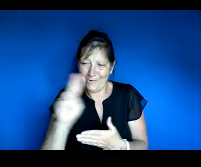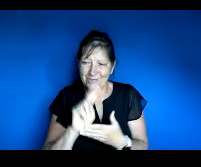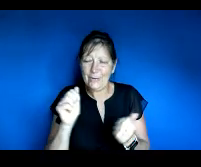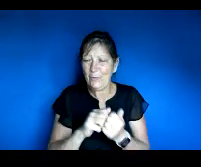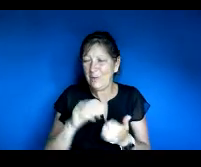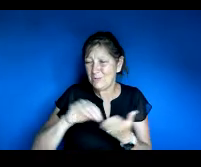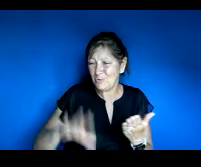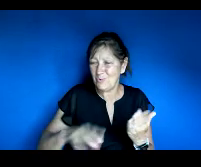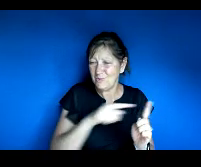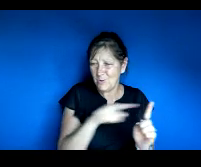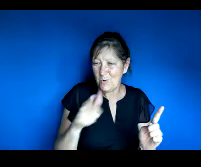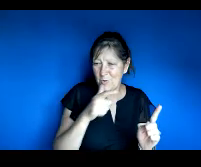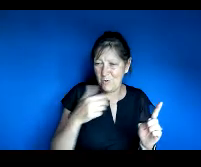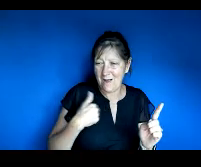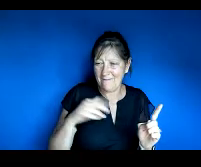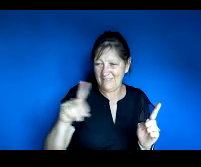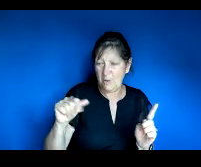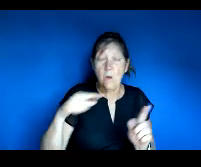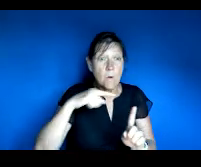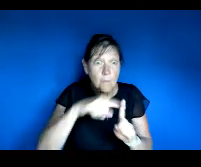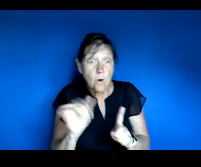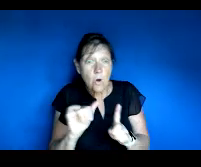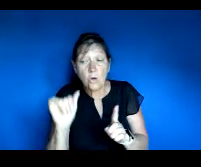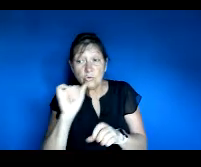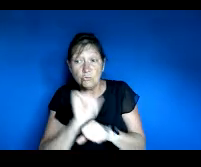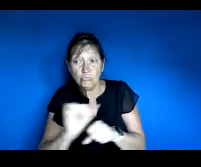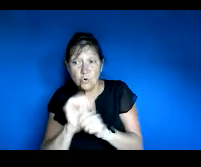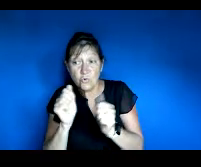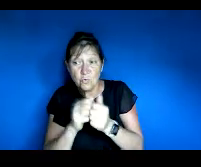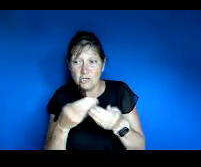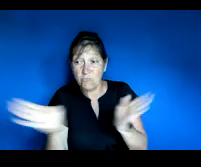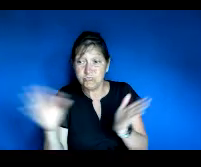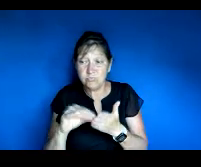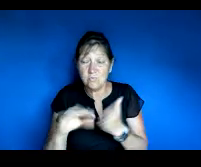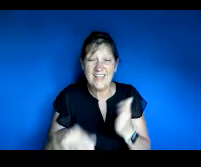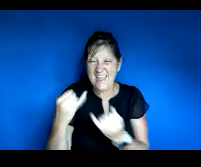but also just in general at UVM. And then we're gonna have plenty of time at the end for questions.